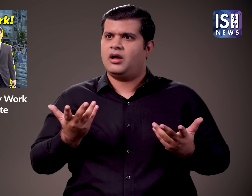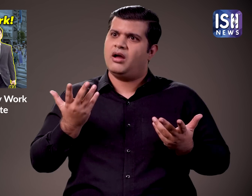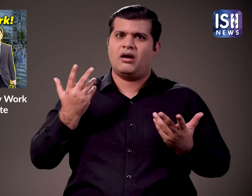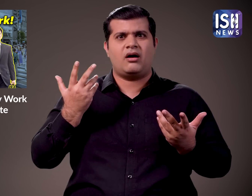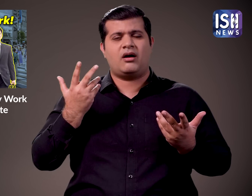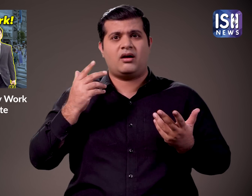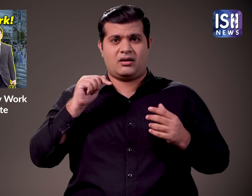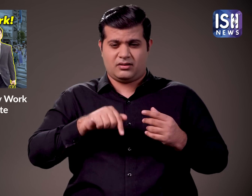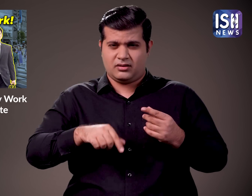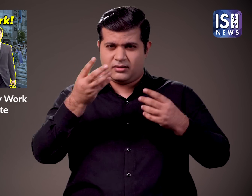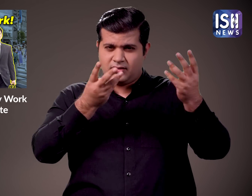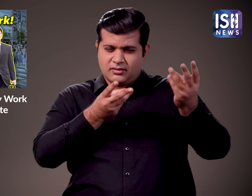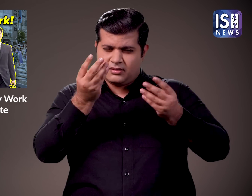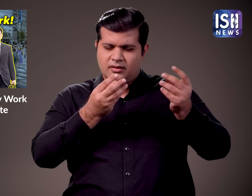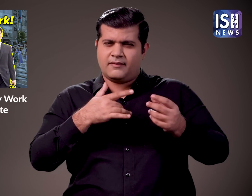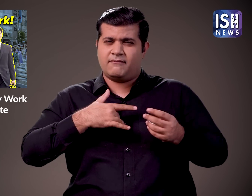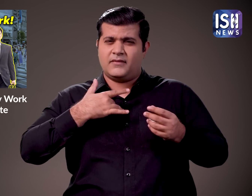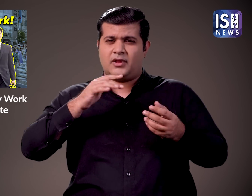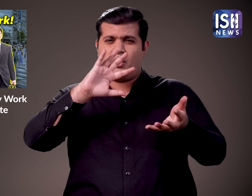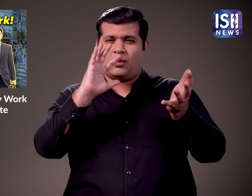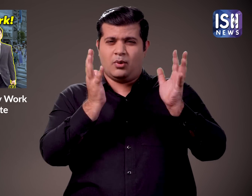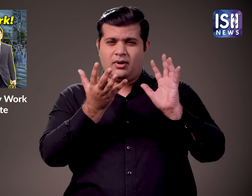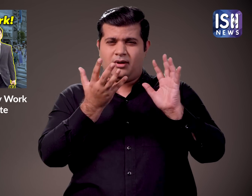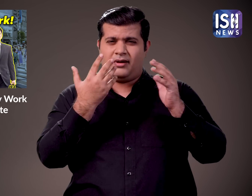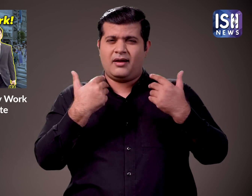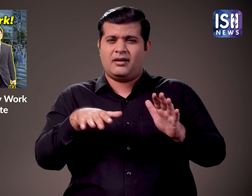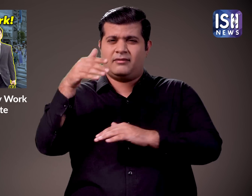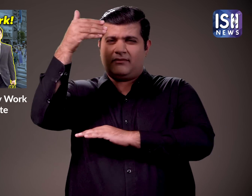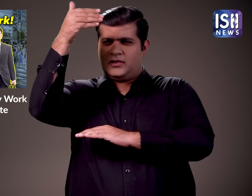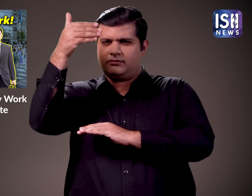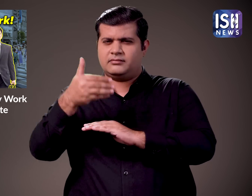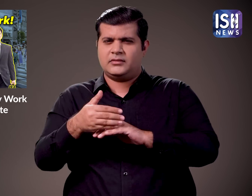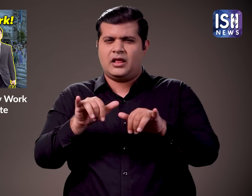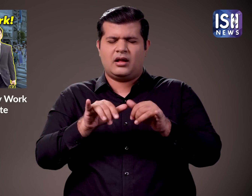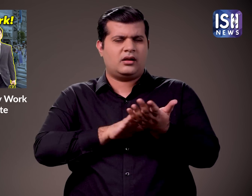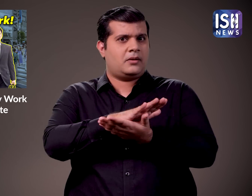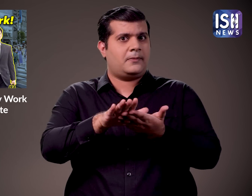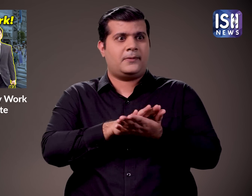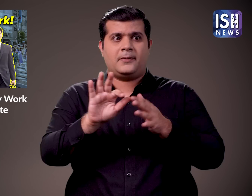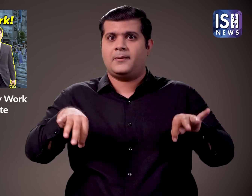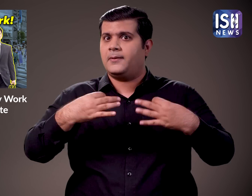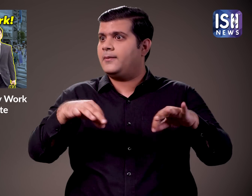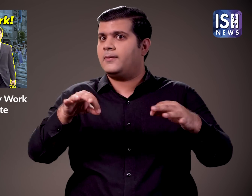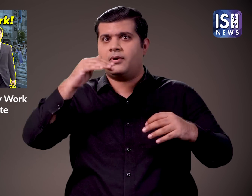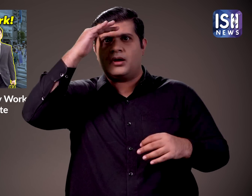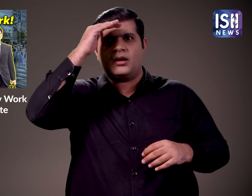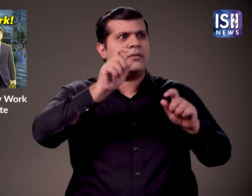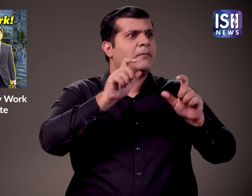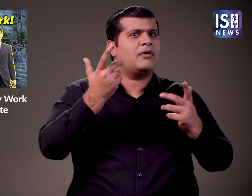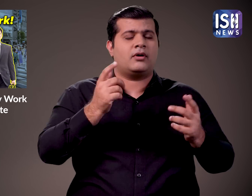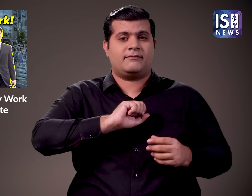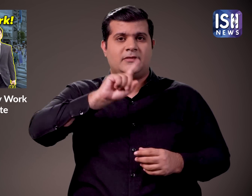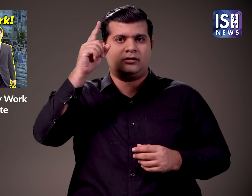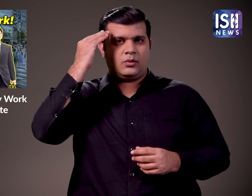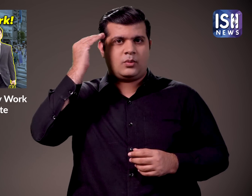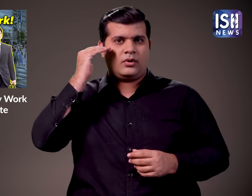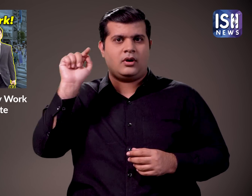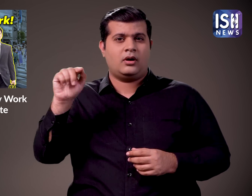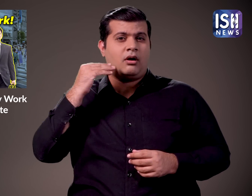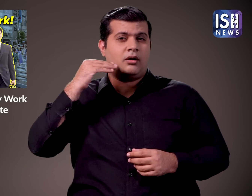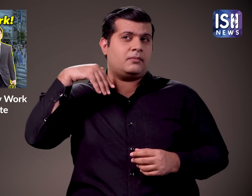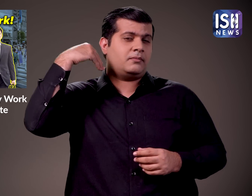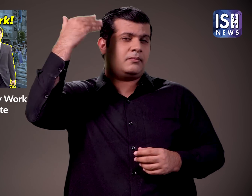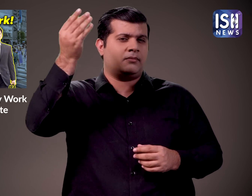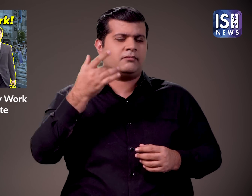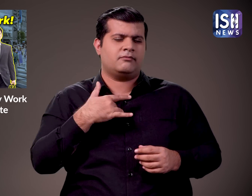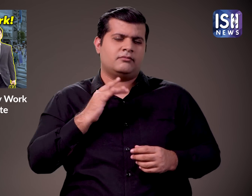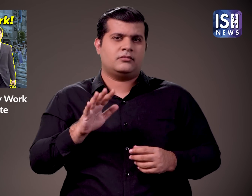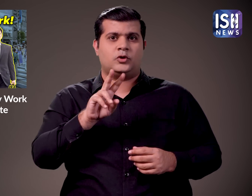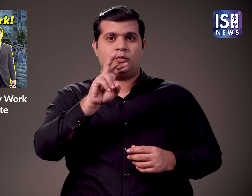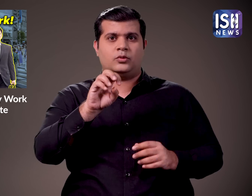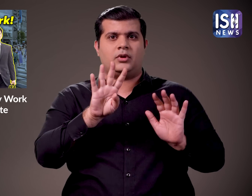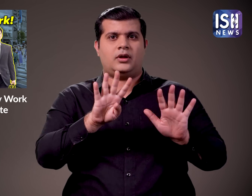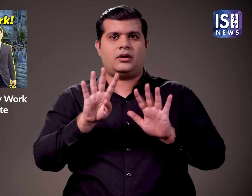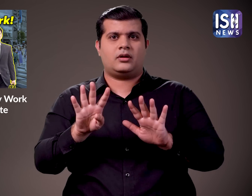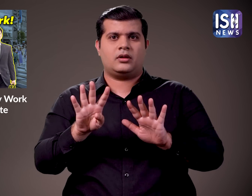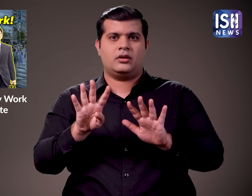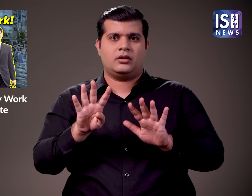If this continues then South Korea could be the first country to disappear by 2099.